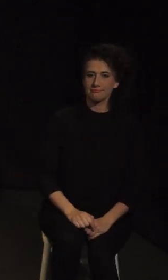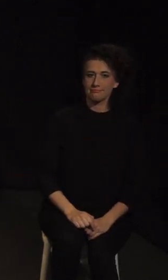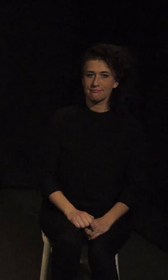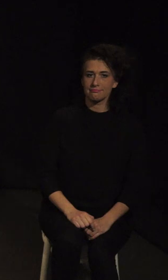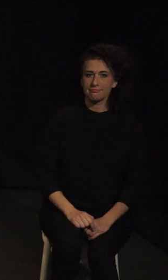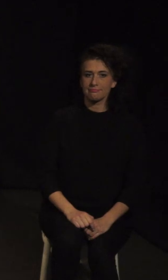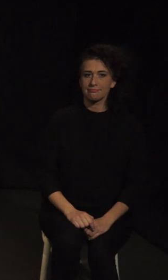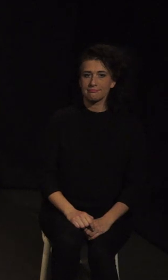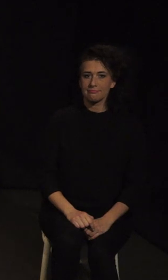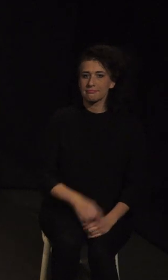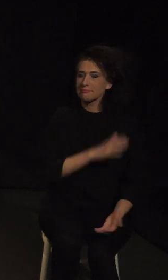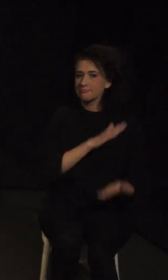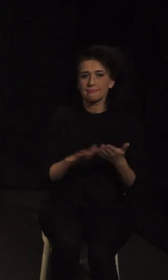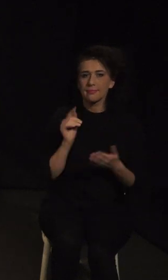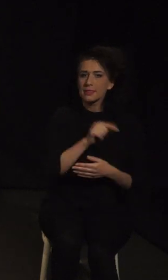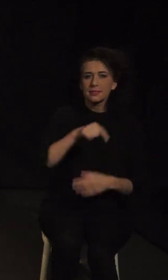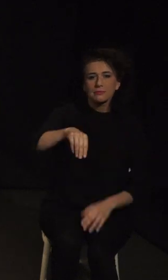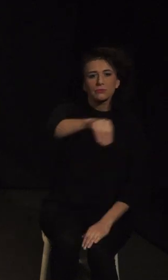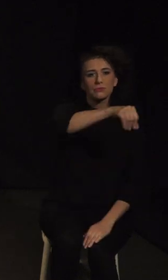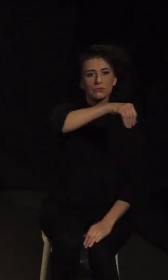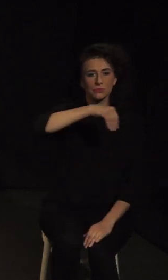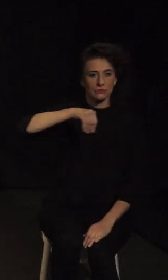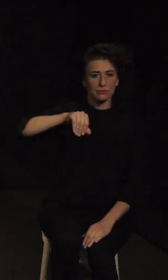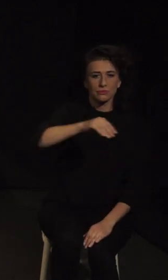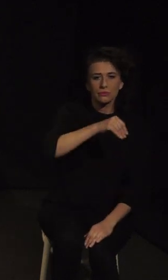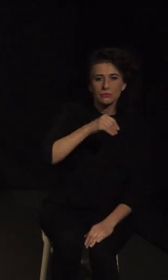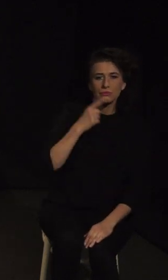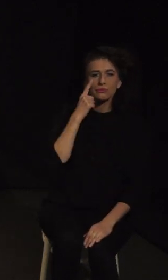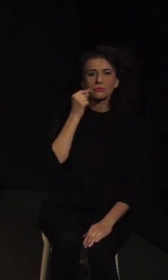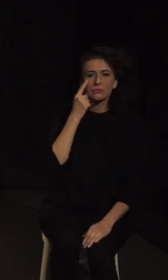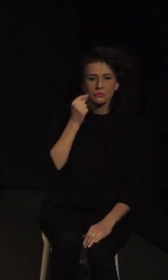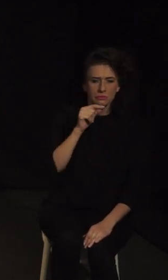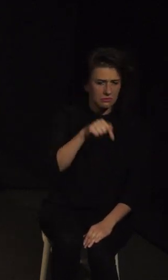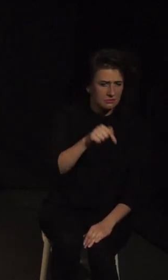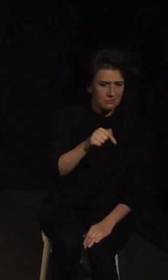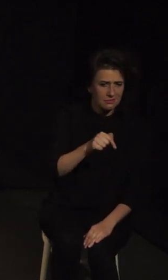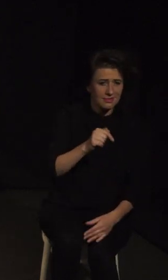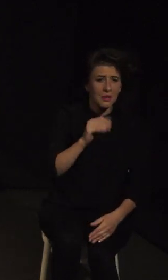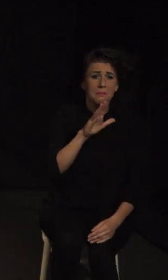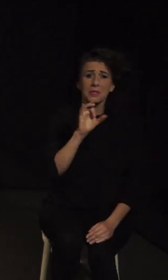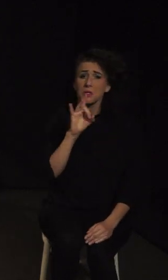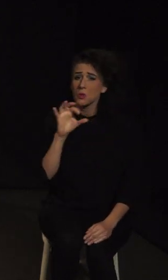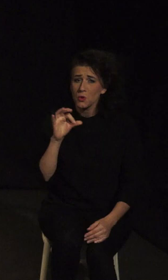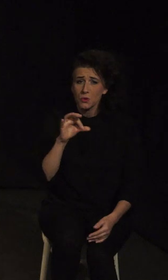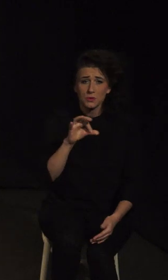Though even without such seasonings, bigos still is first-rate fare.